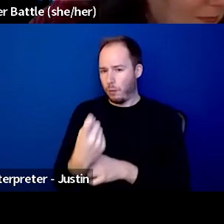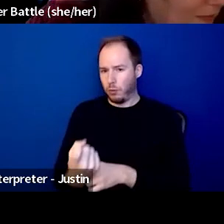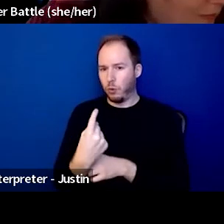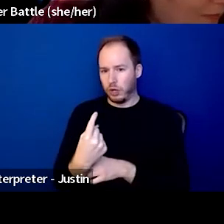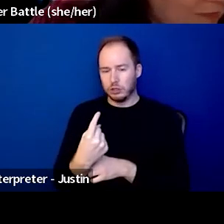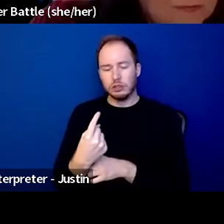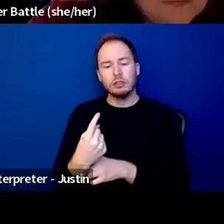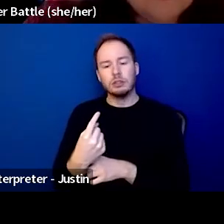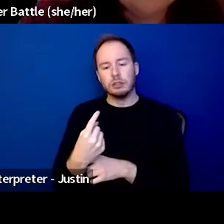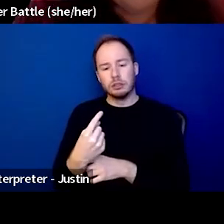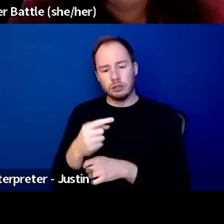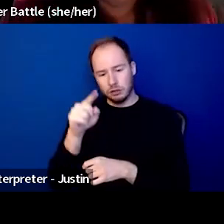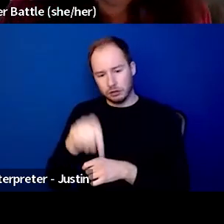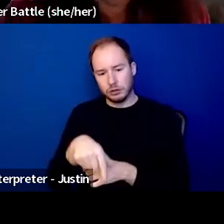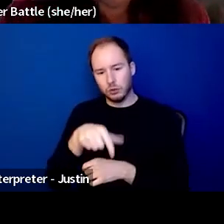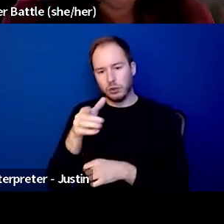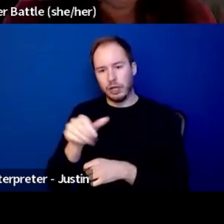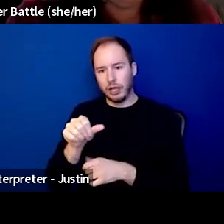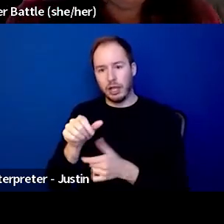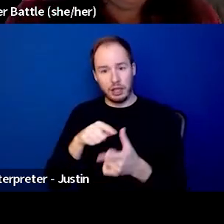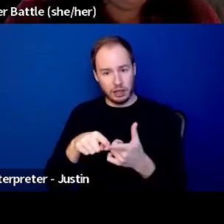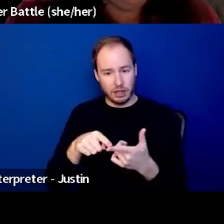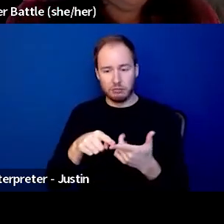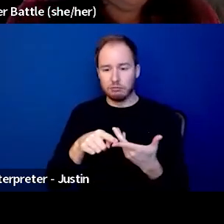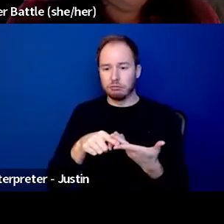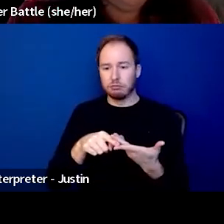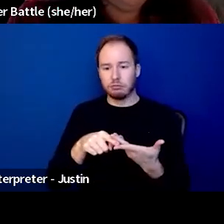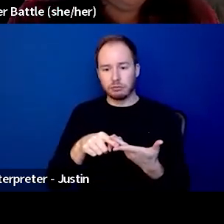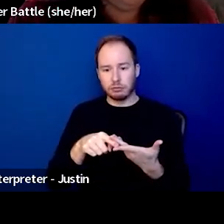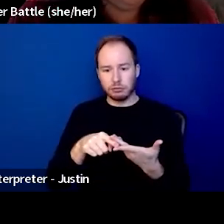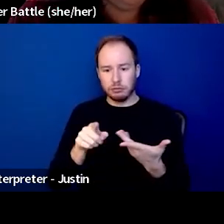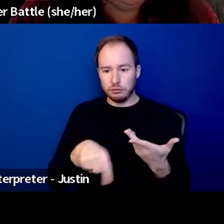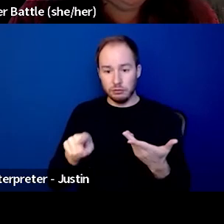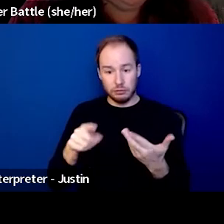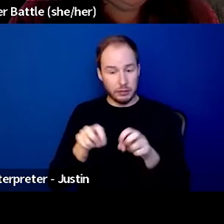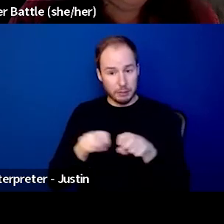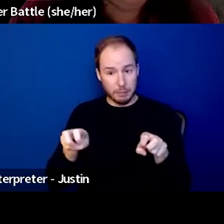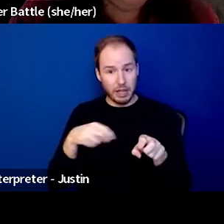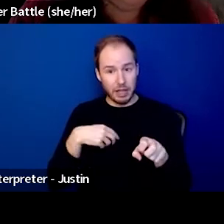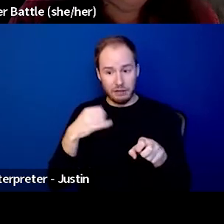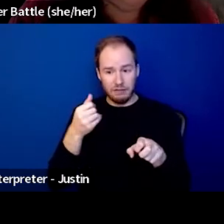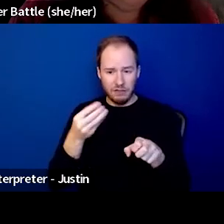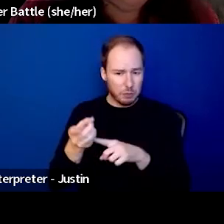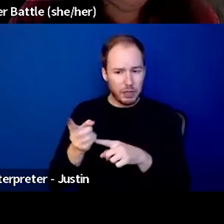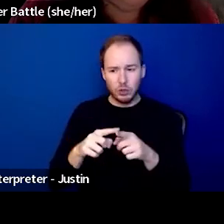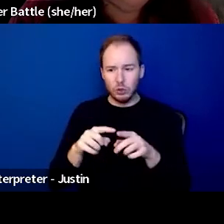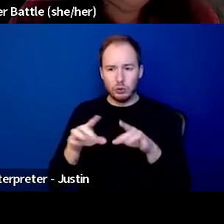from the Q&A pod. And then if our panelists have a few minutes to maybe pick up on some of those questions,